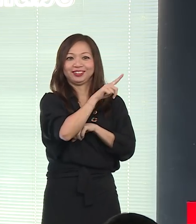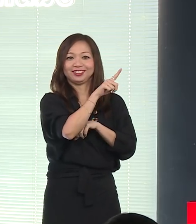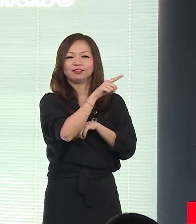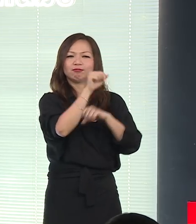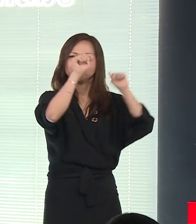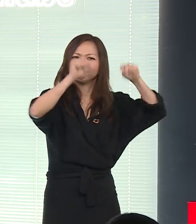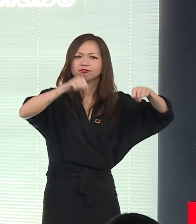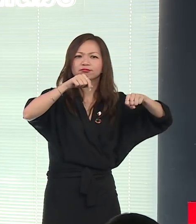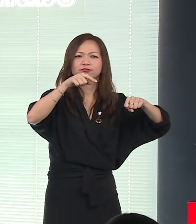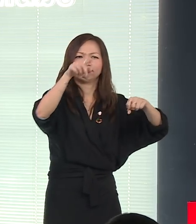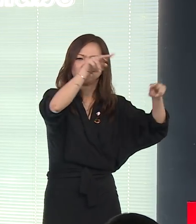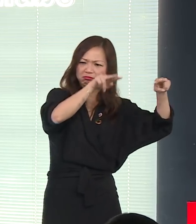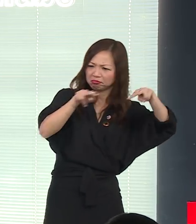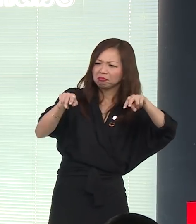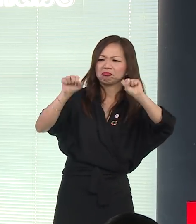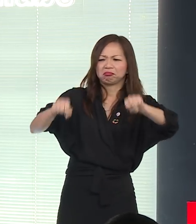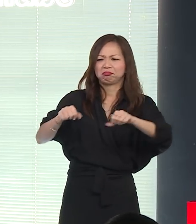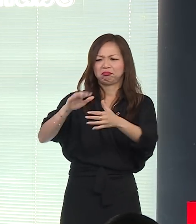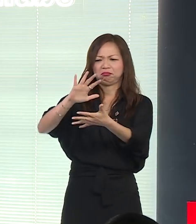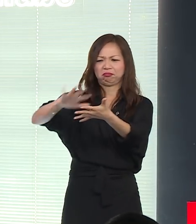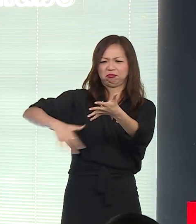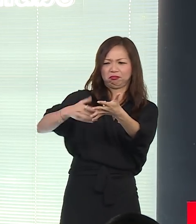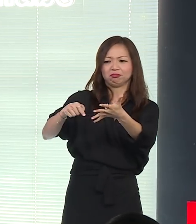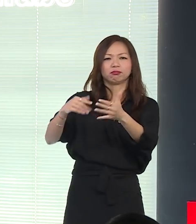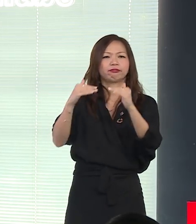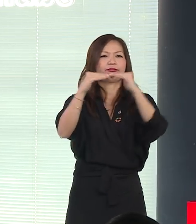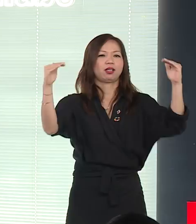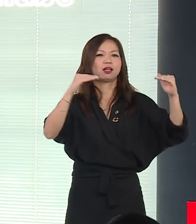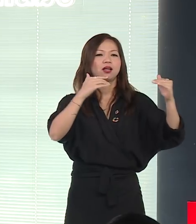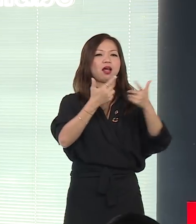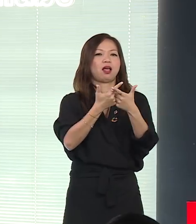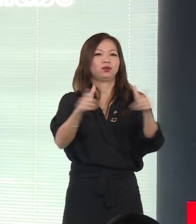legislations so that's oral languages, as well as sign languages could be treated equally.